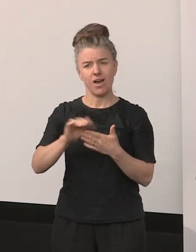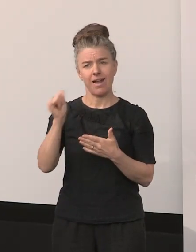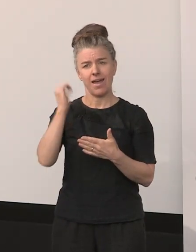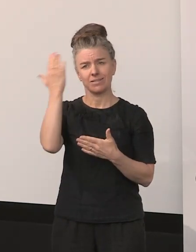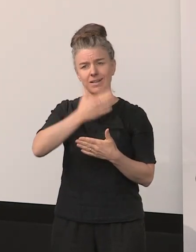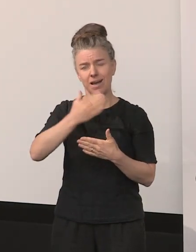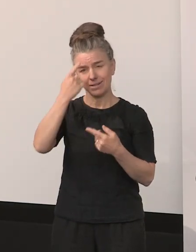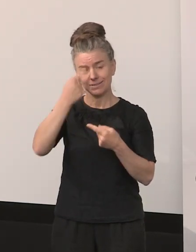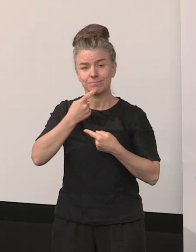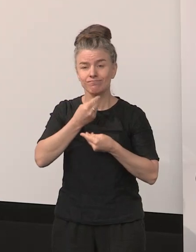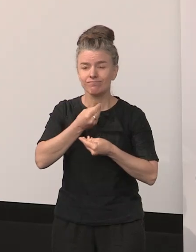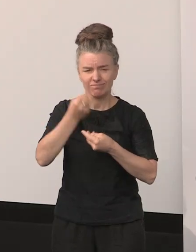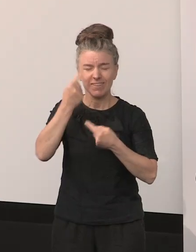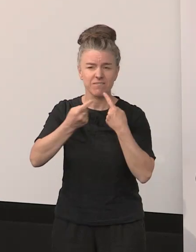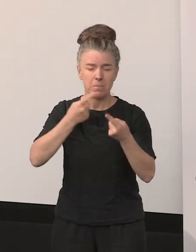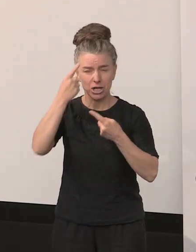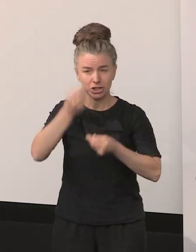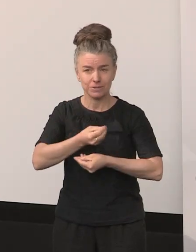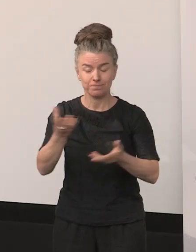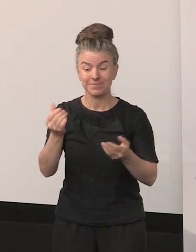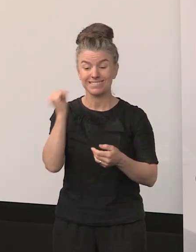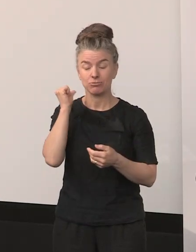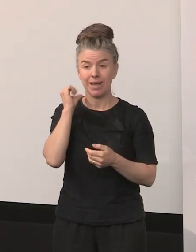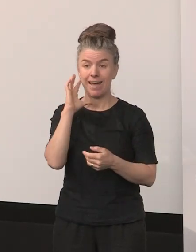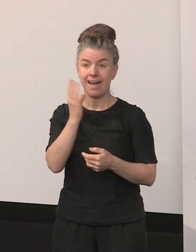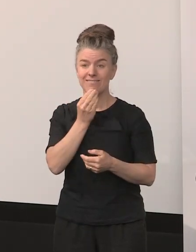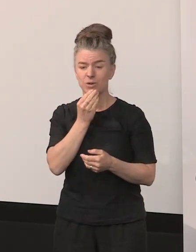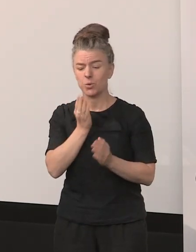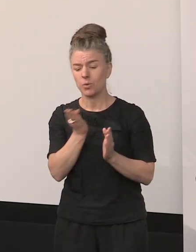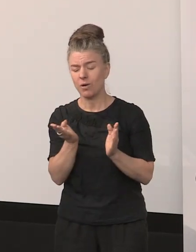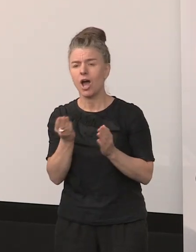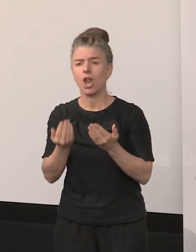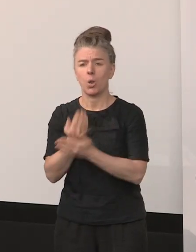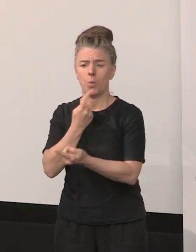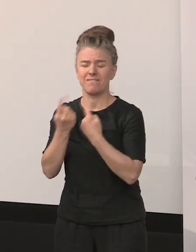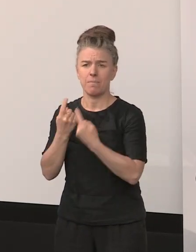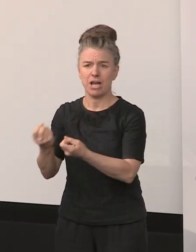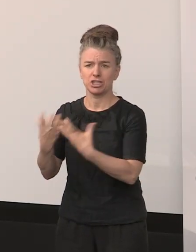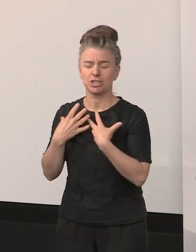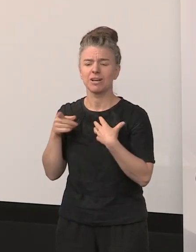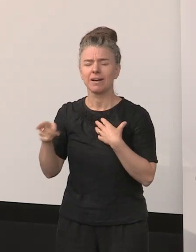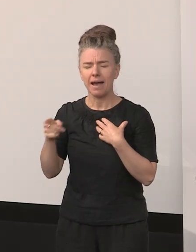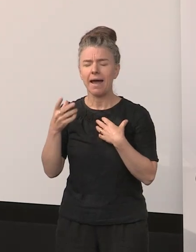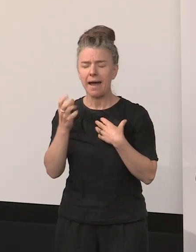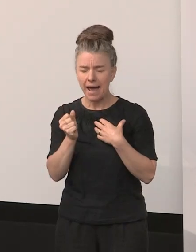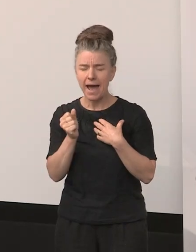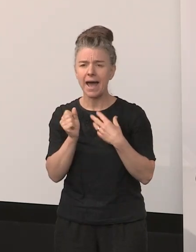Wellington. And as I clarified last night in a statement, and then in interviews this